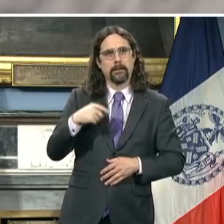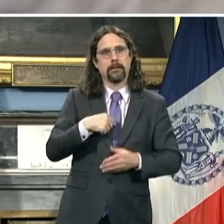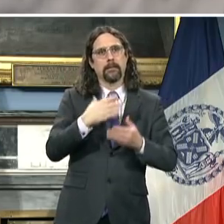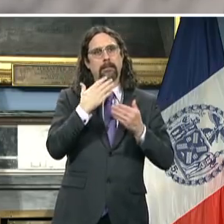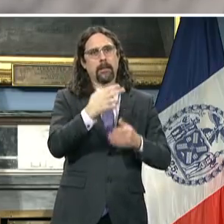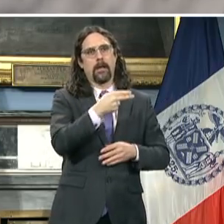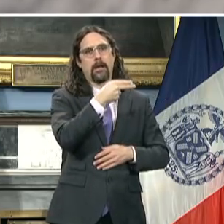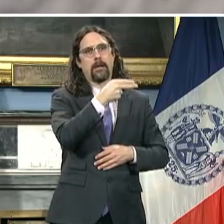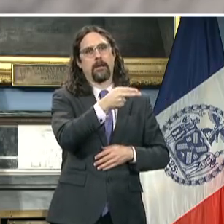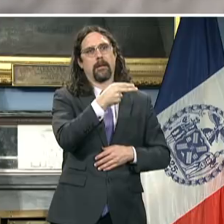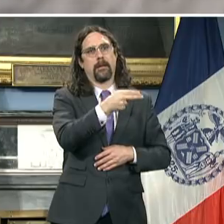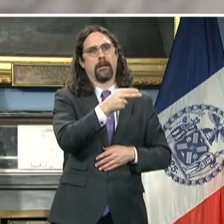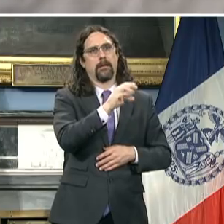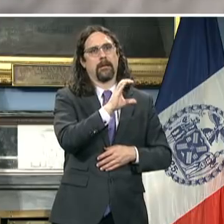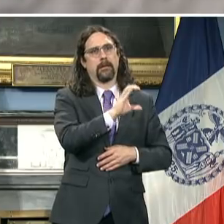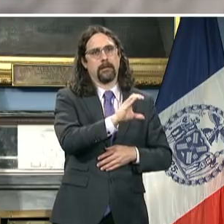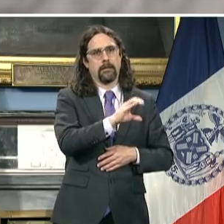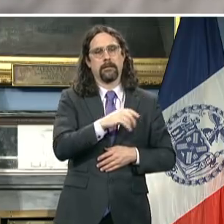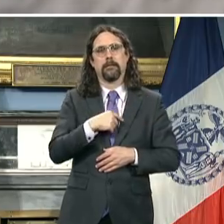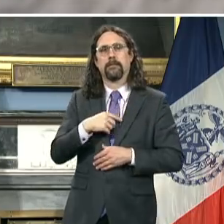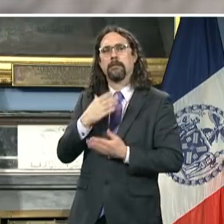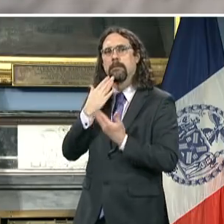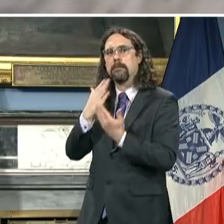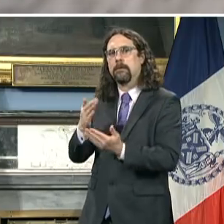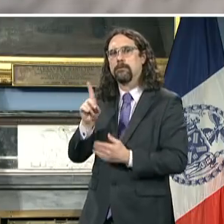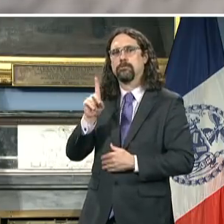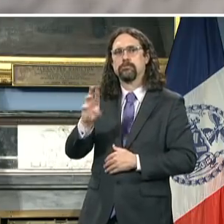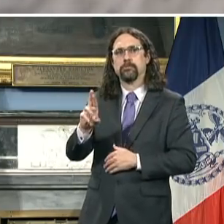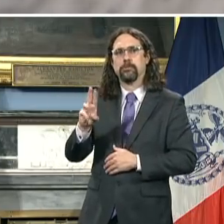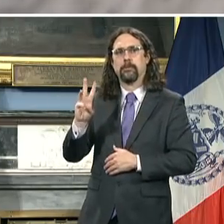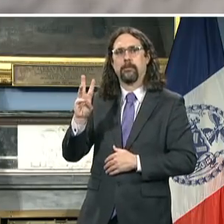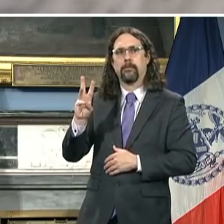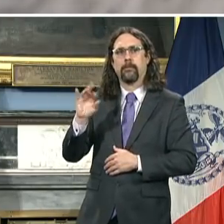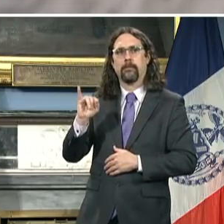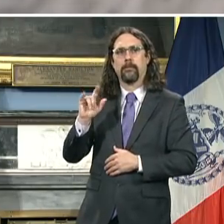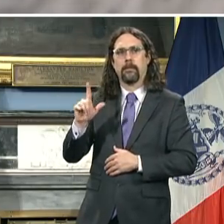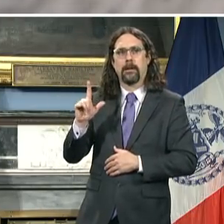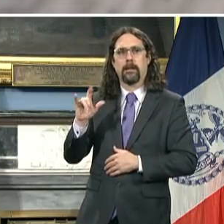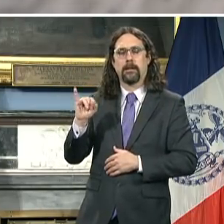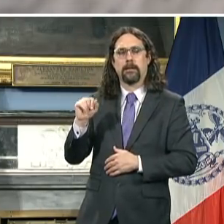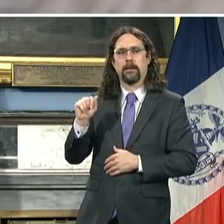CHIEF QUALITY OFFICER AT HEALTH